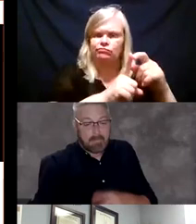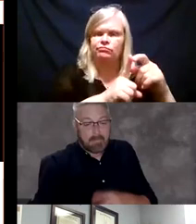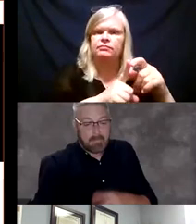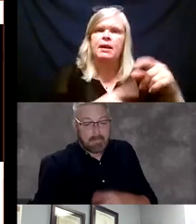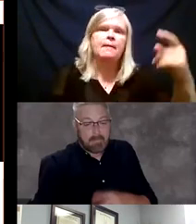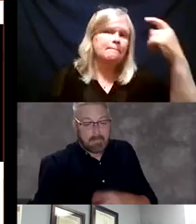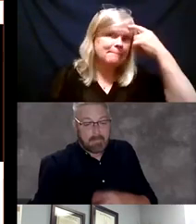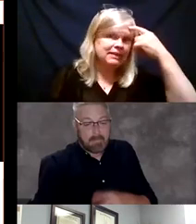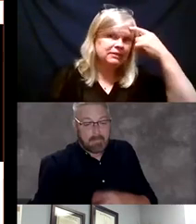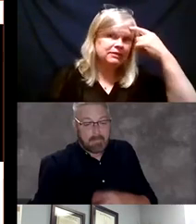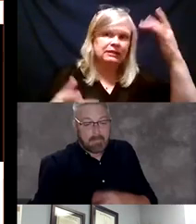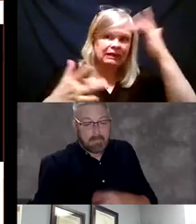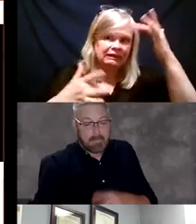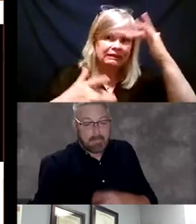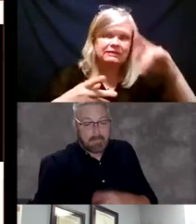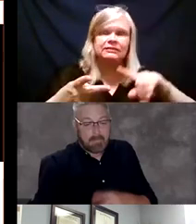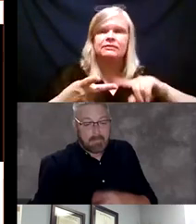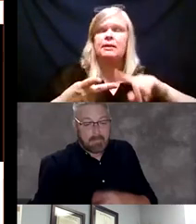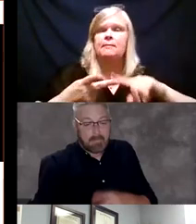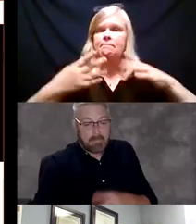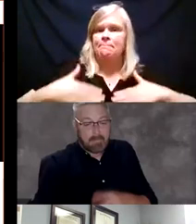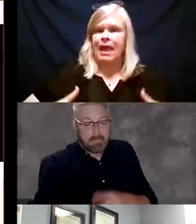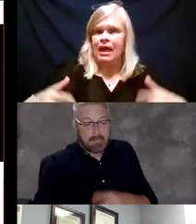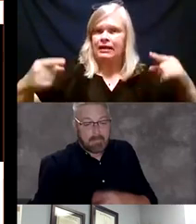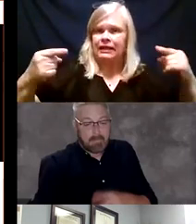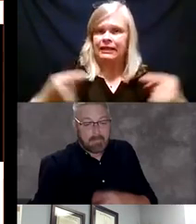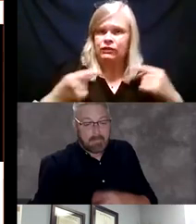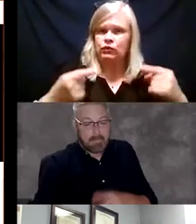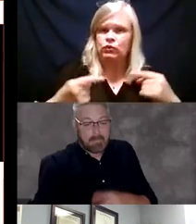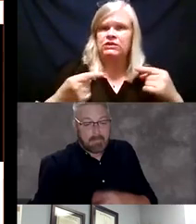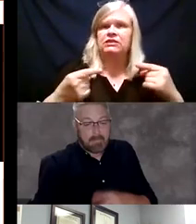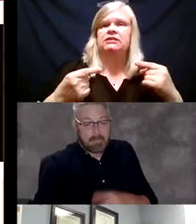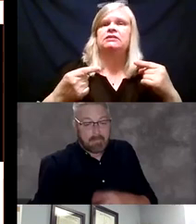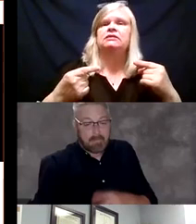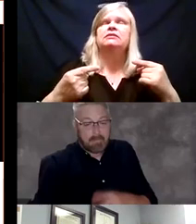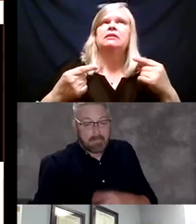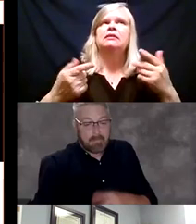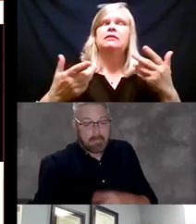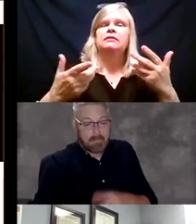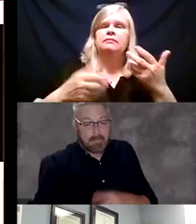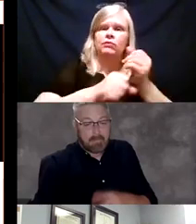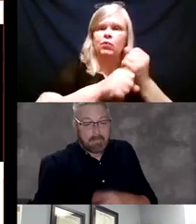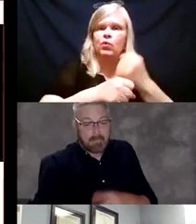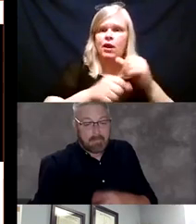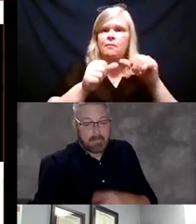ILLNESS, BODILY INJURY THAT CREATES PERMANENT DISFIGUREMENT